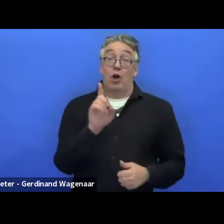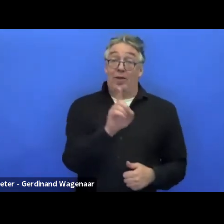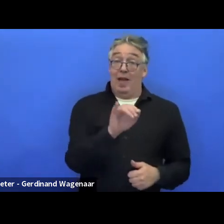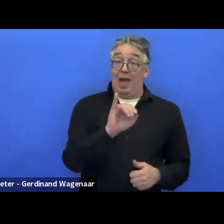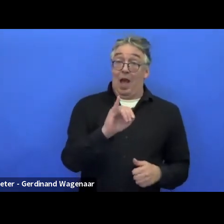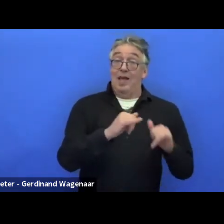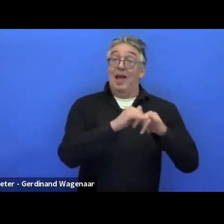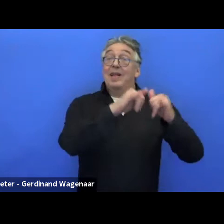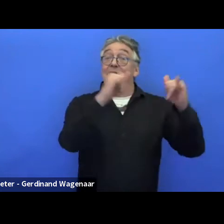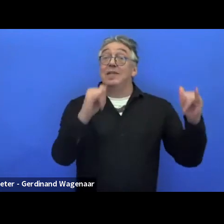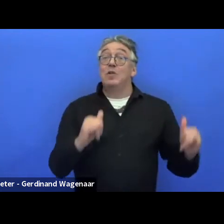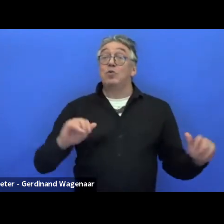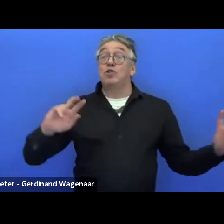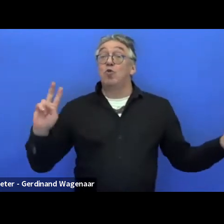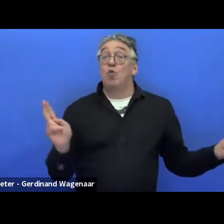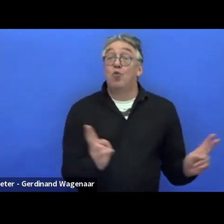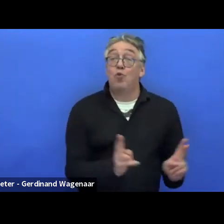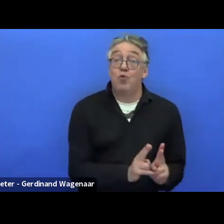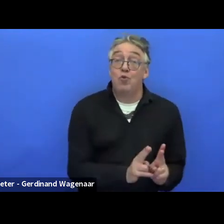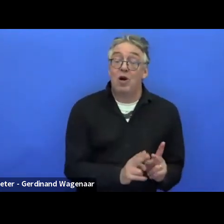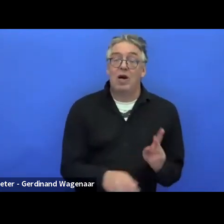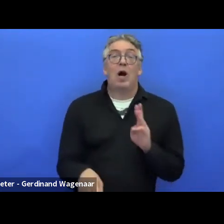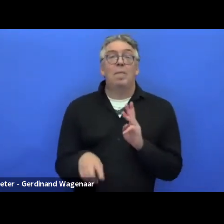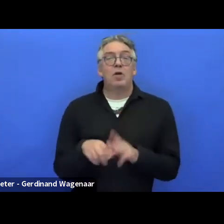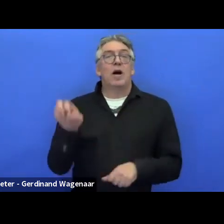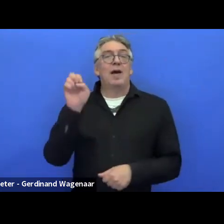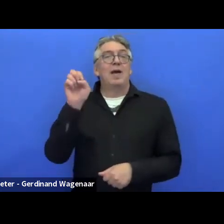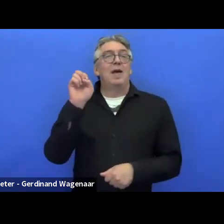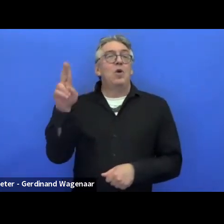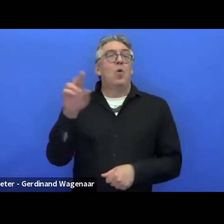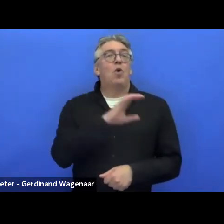Again, I'd advise the full decisions and is the full chronology